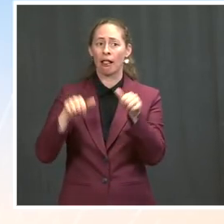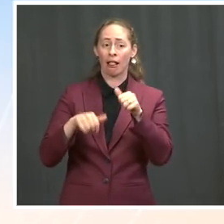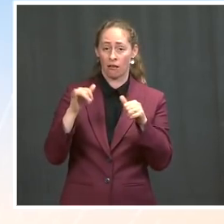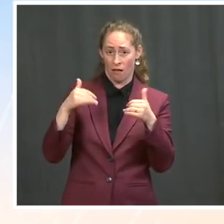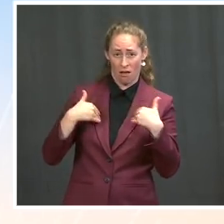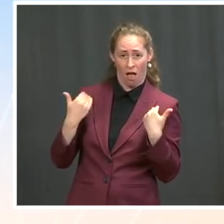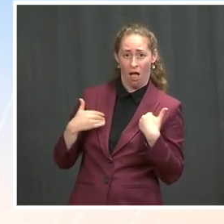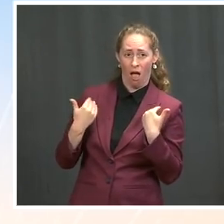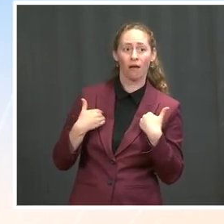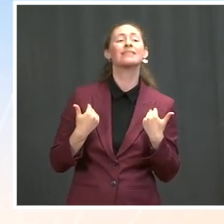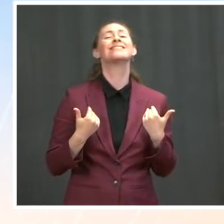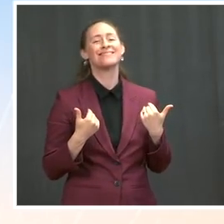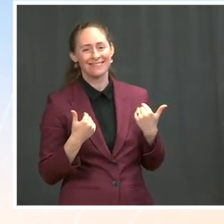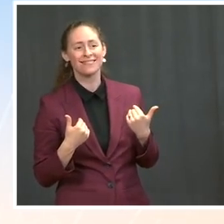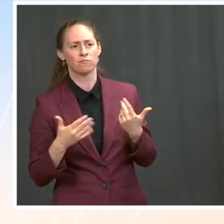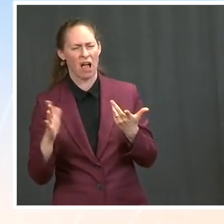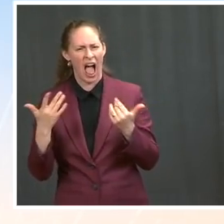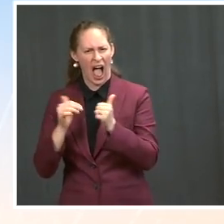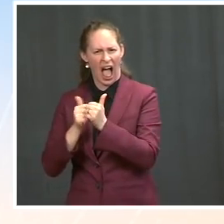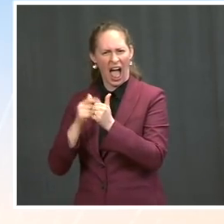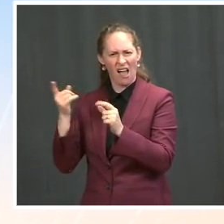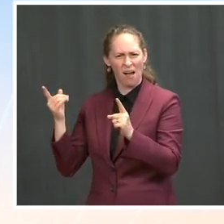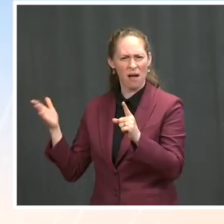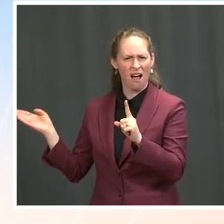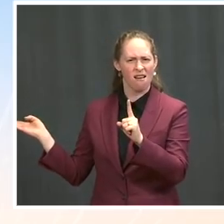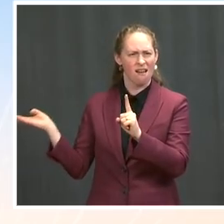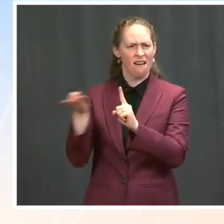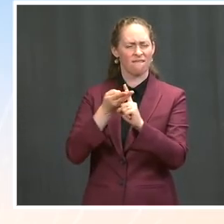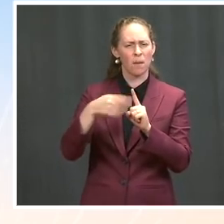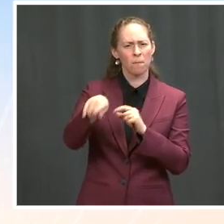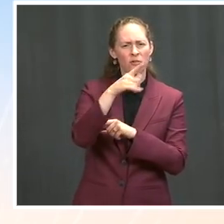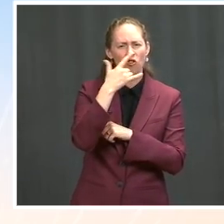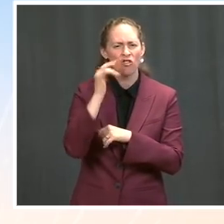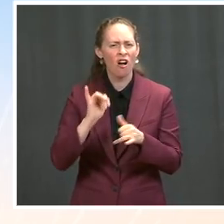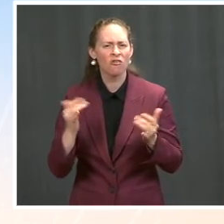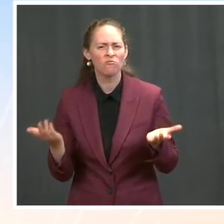to convince those people to take vacc- vaccines at that point? Ms. Psaki: Well, first, I would say: No.